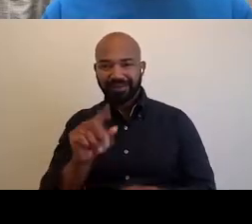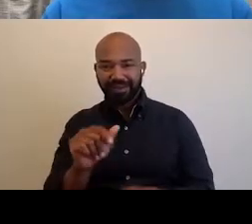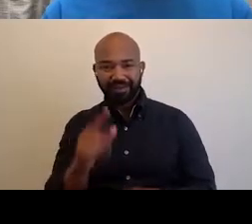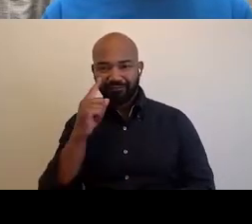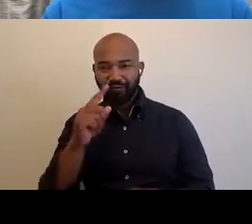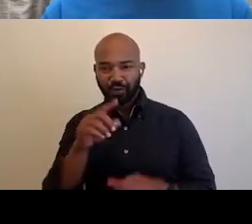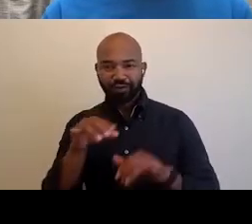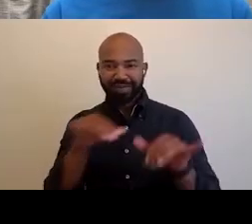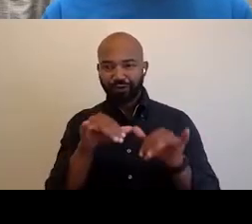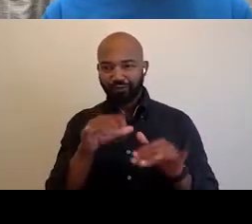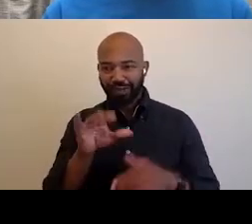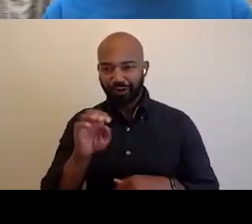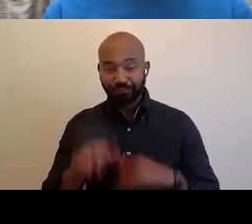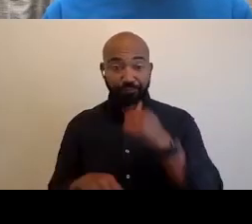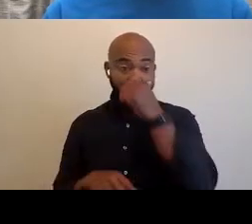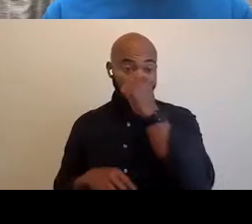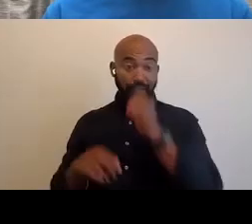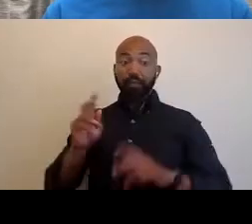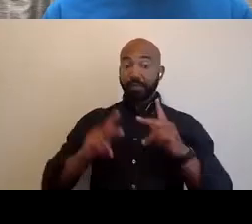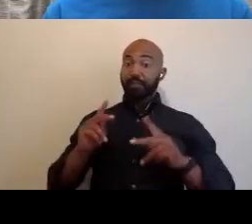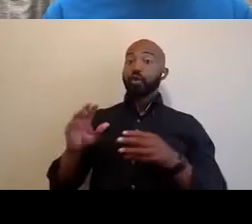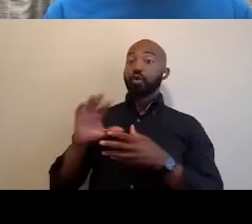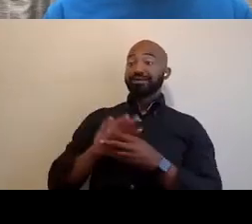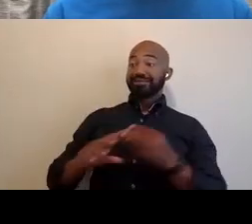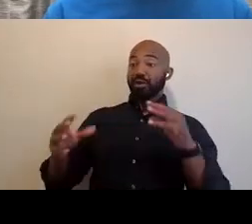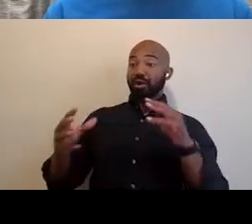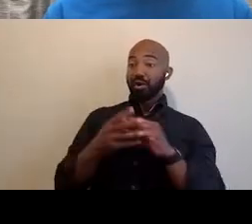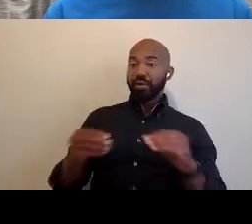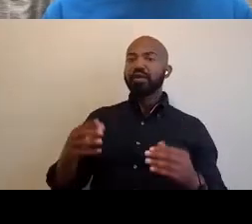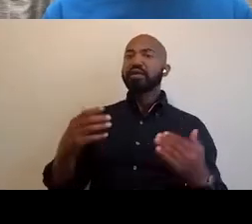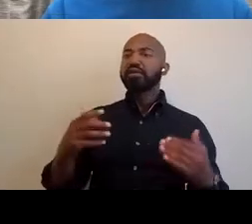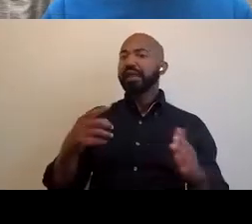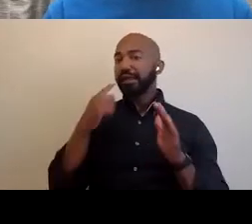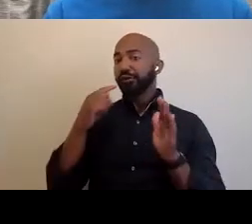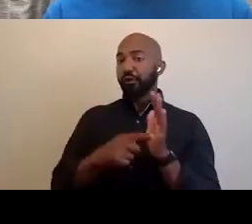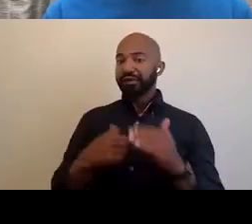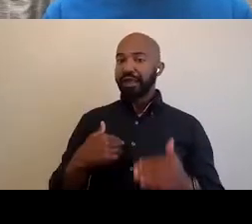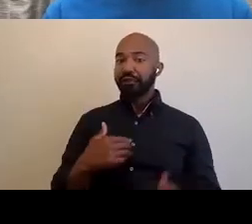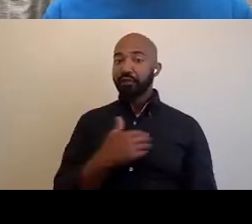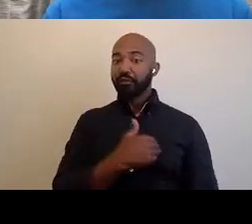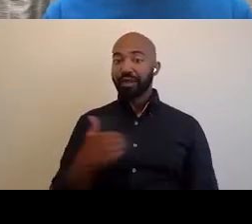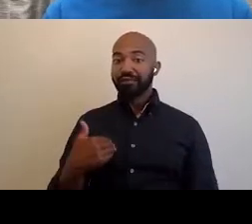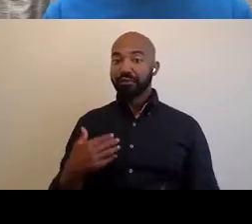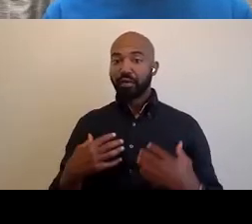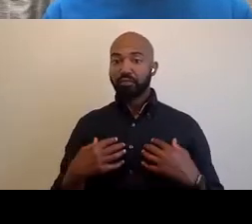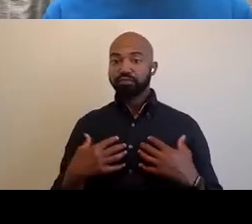Anecdotally, people do report some positive breast growth. Interestingly enough, it can also increase